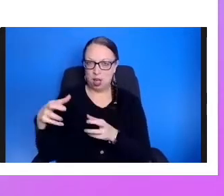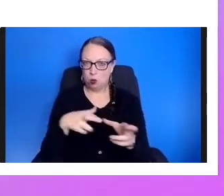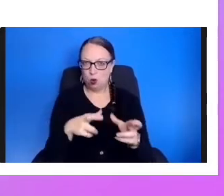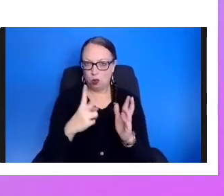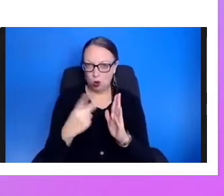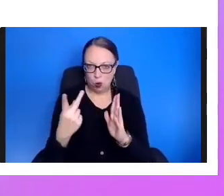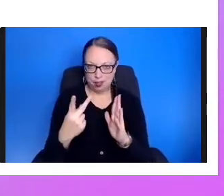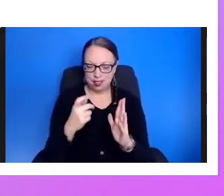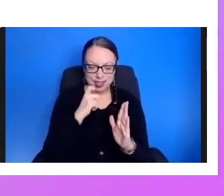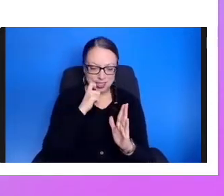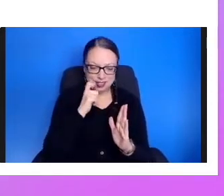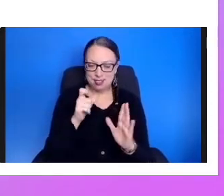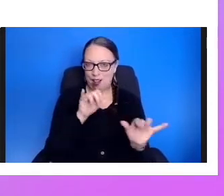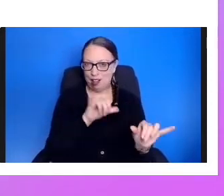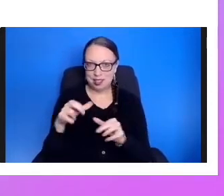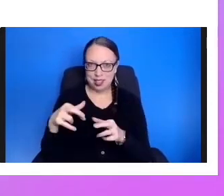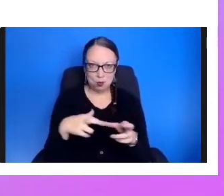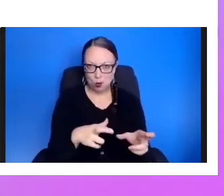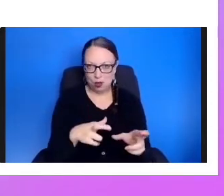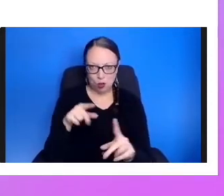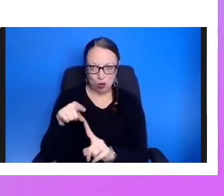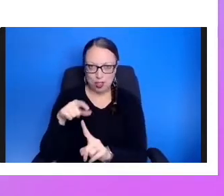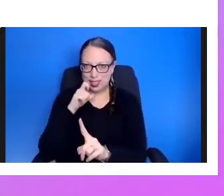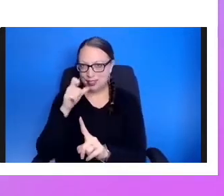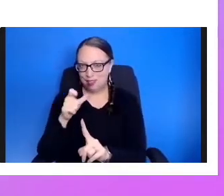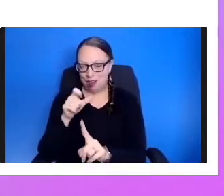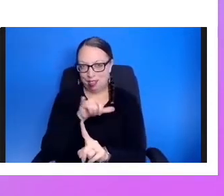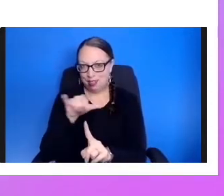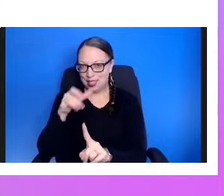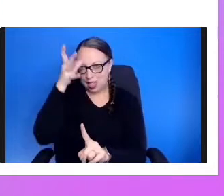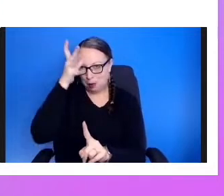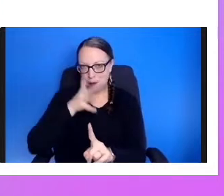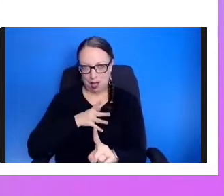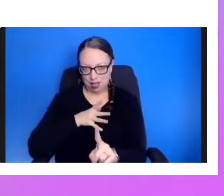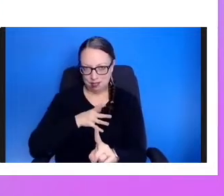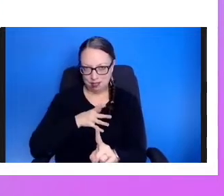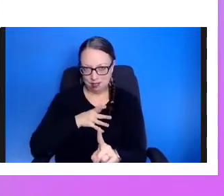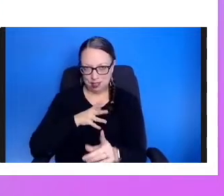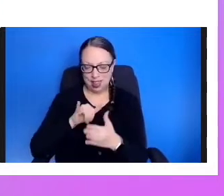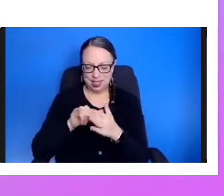and he's not the same man" and that's that constantly rather than knowing